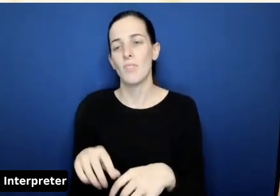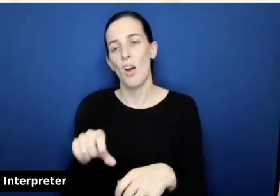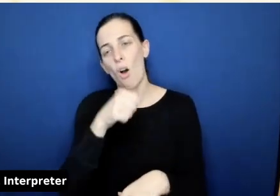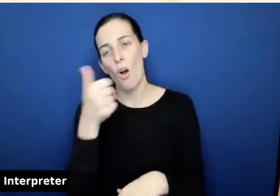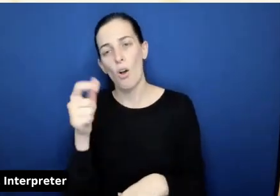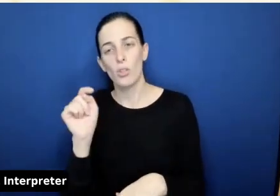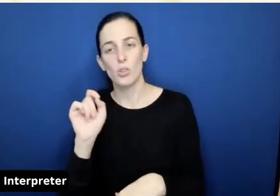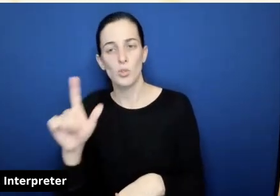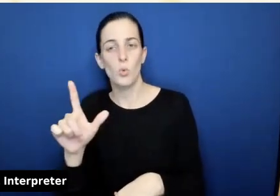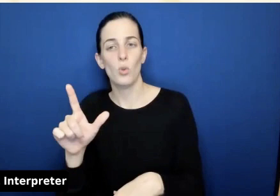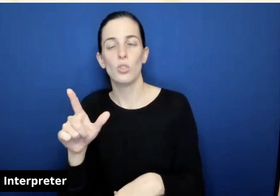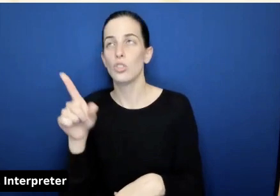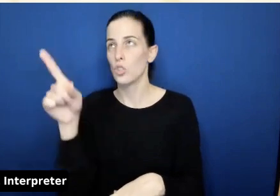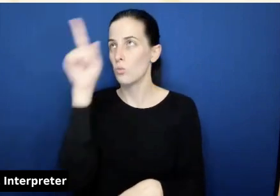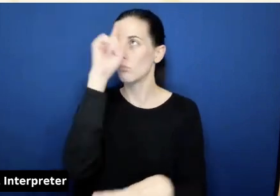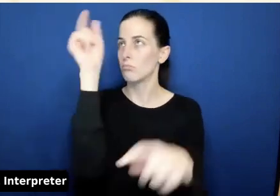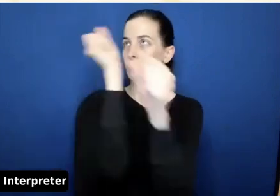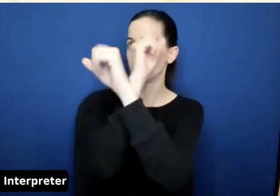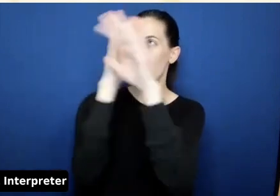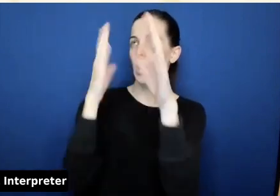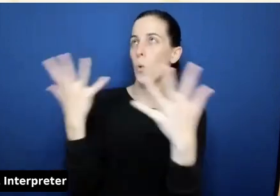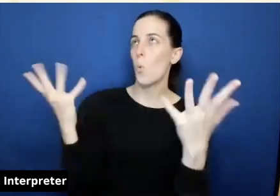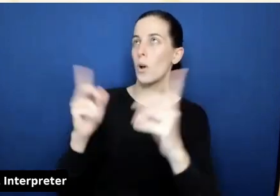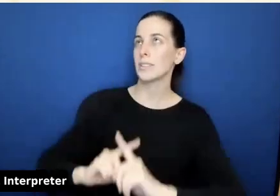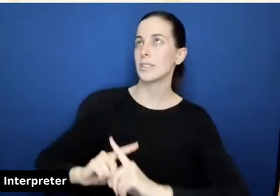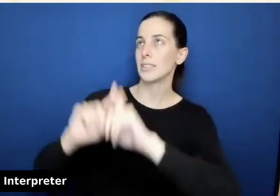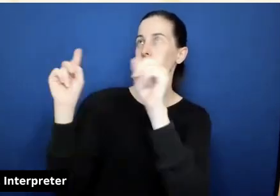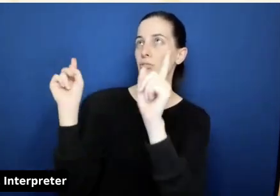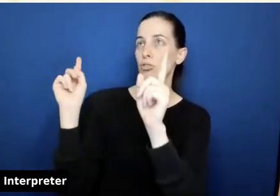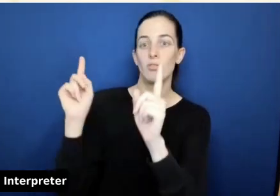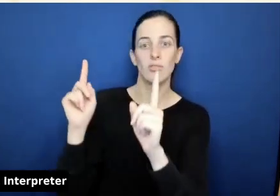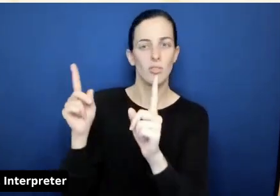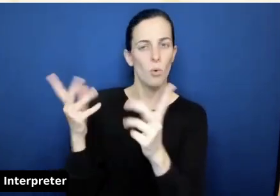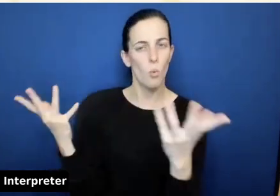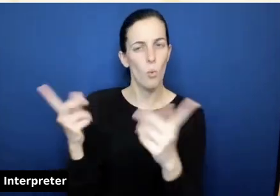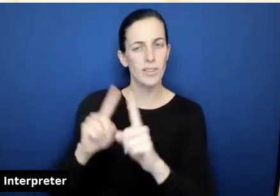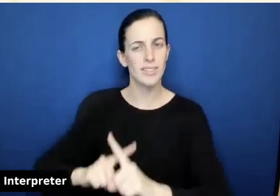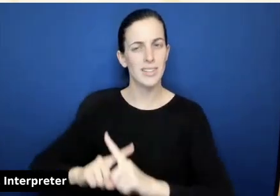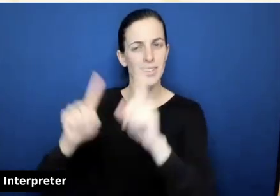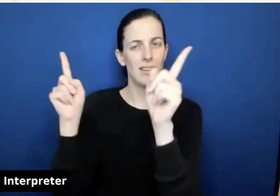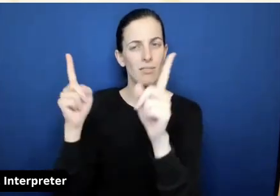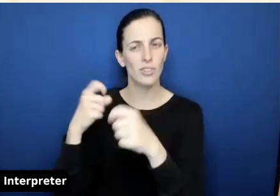Just imagine the difference… Just imagine the difference you can make in the long run